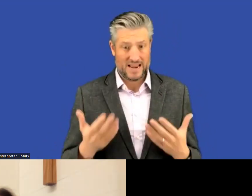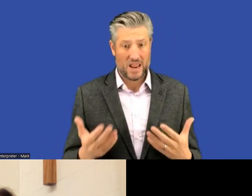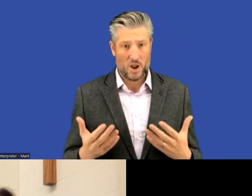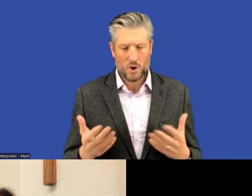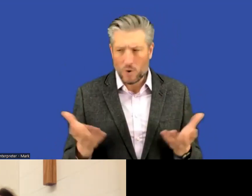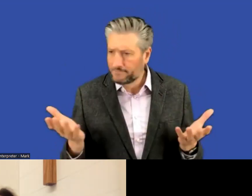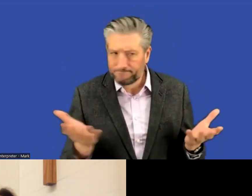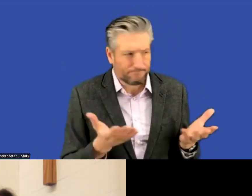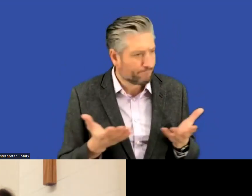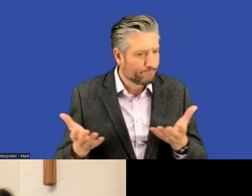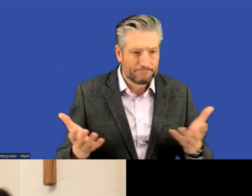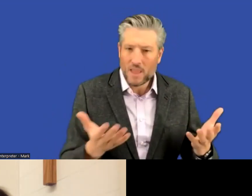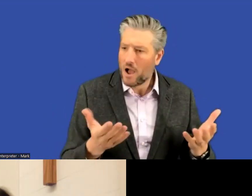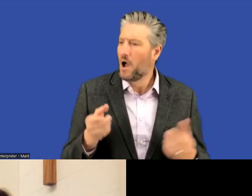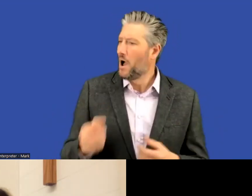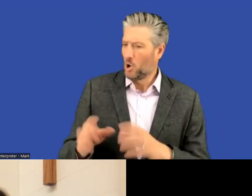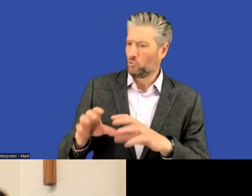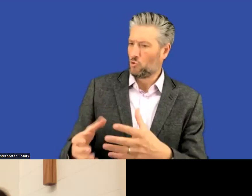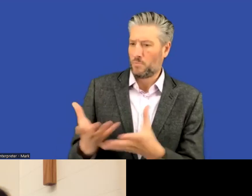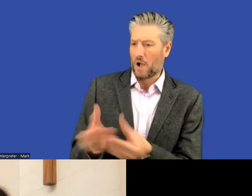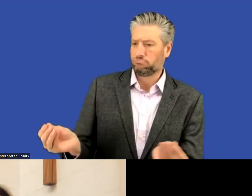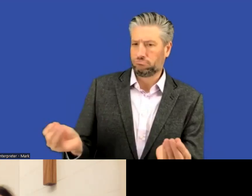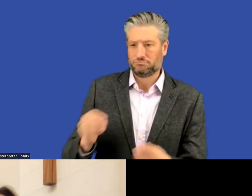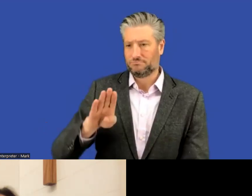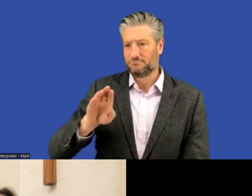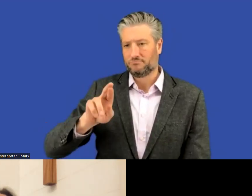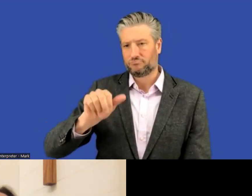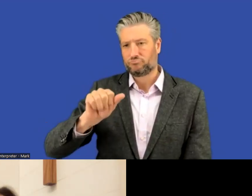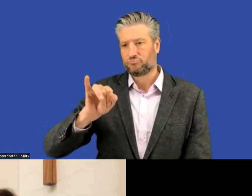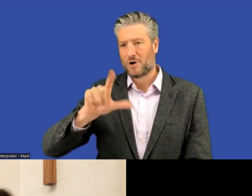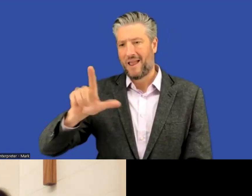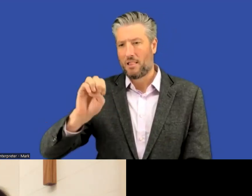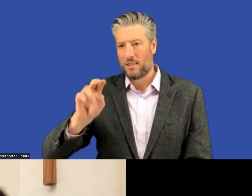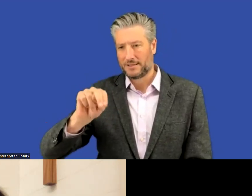To, to me, of course, an IAAP will be the space for the community.